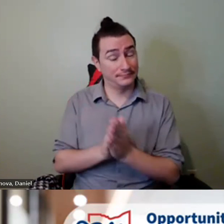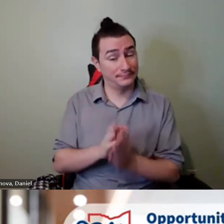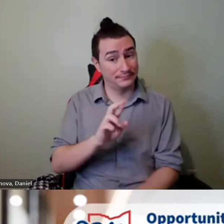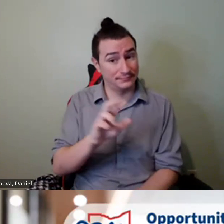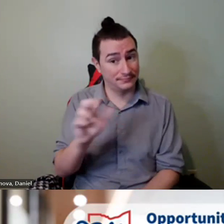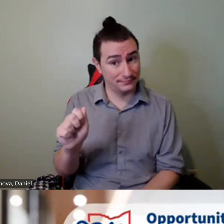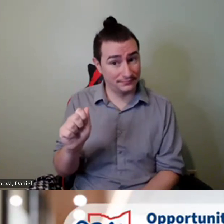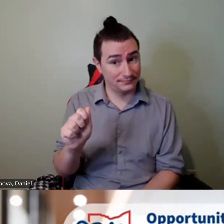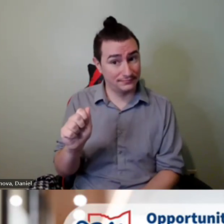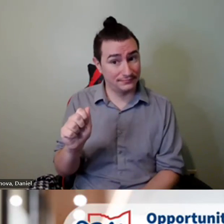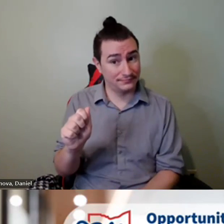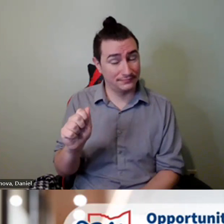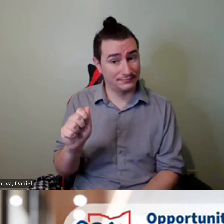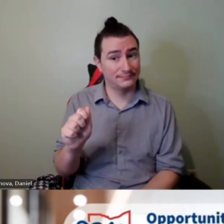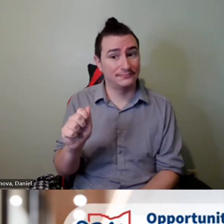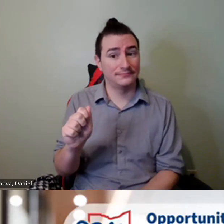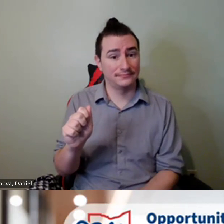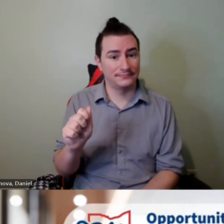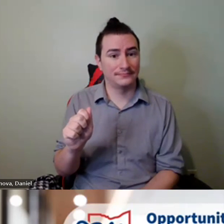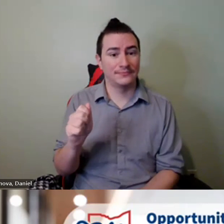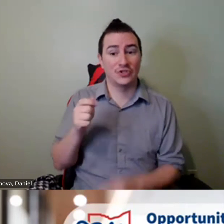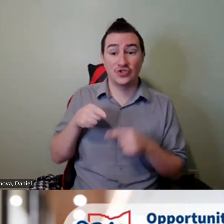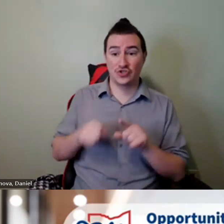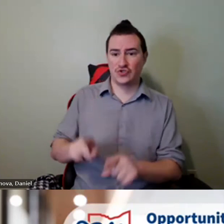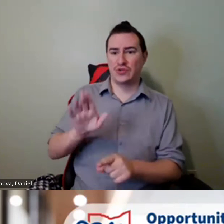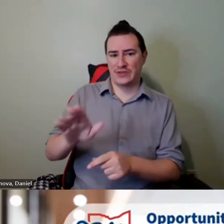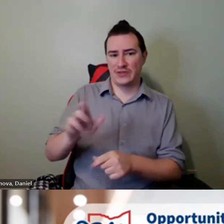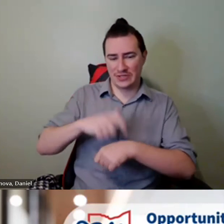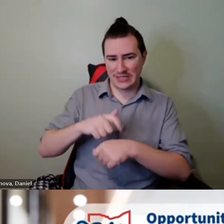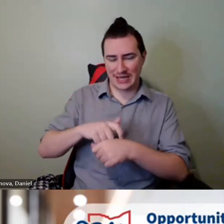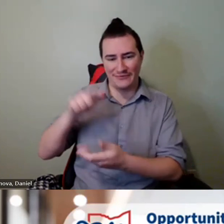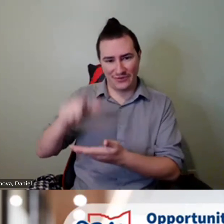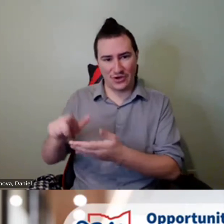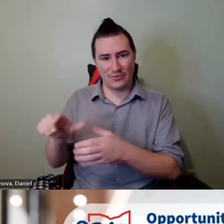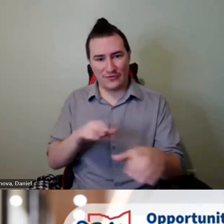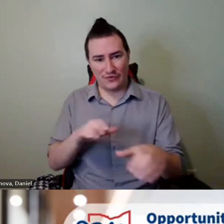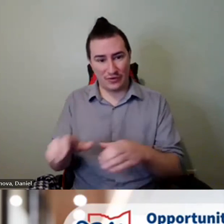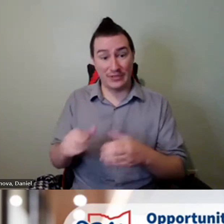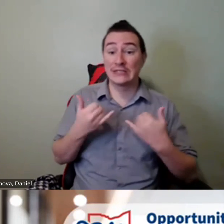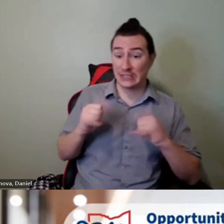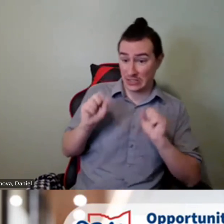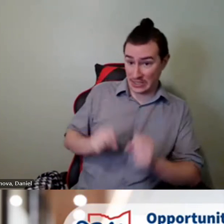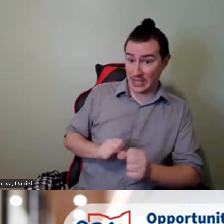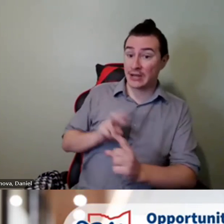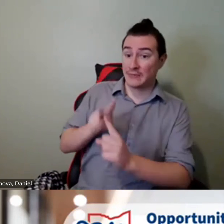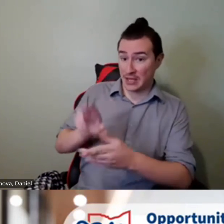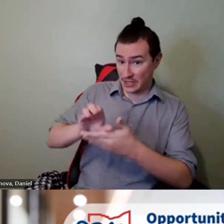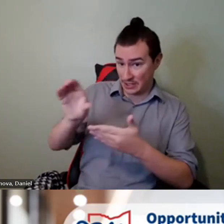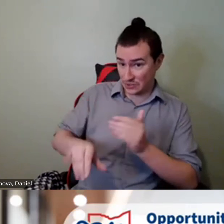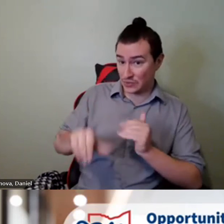low performance, that's why you can apply consequences, but you also start the interactive process. And so,